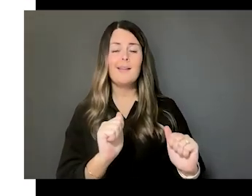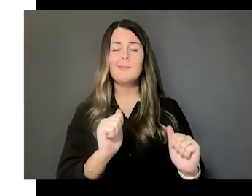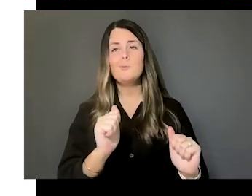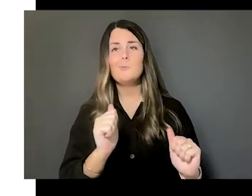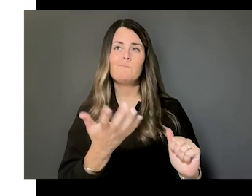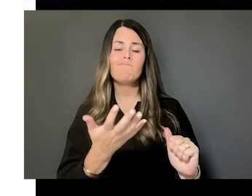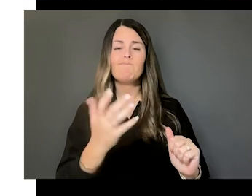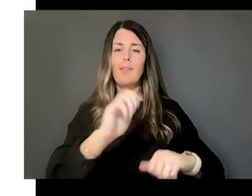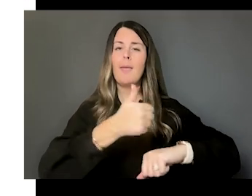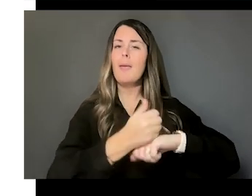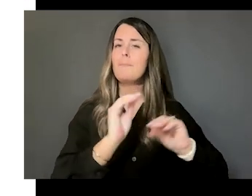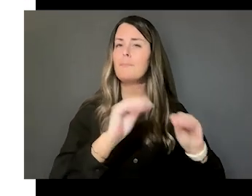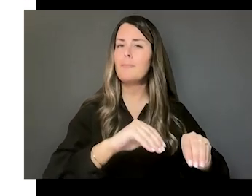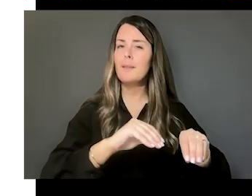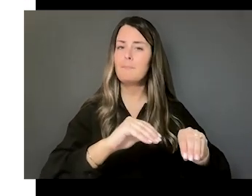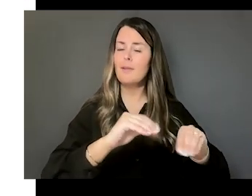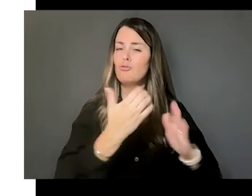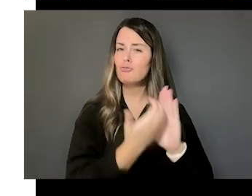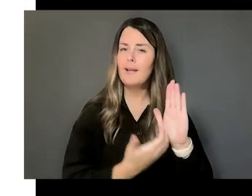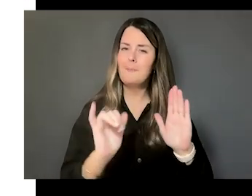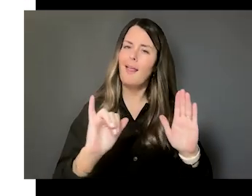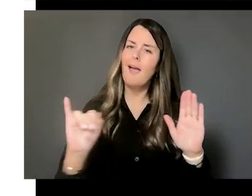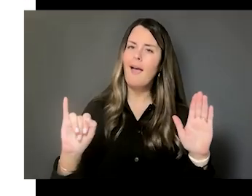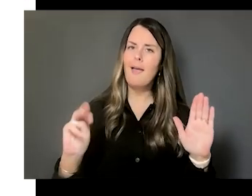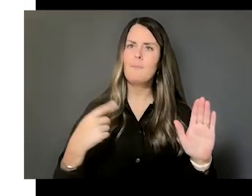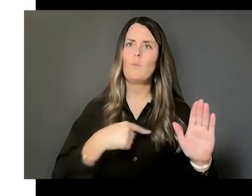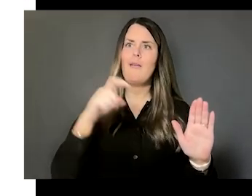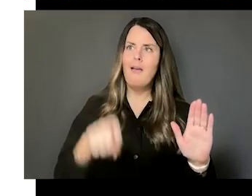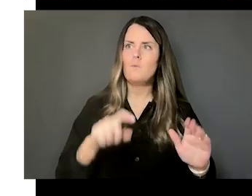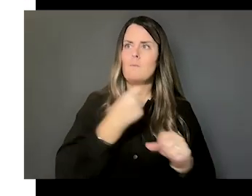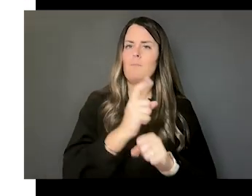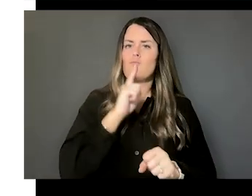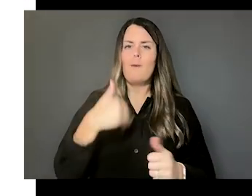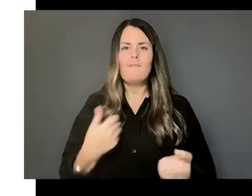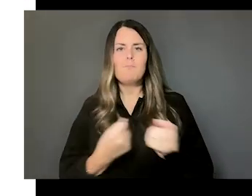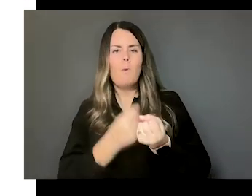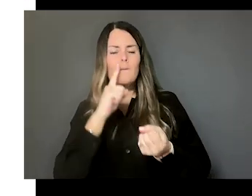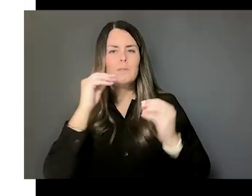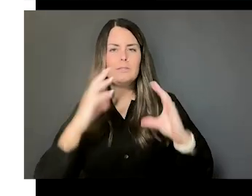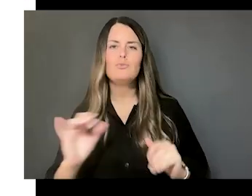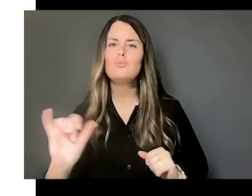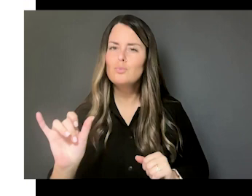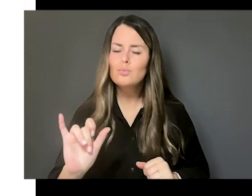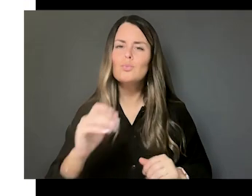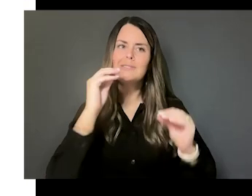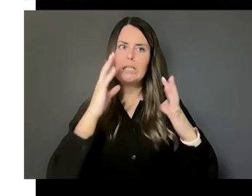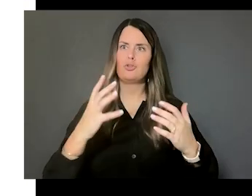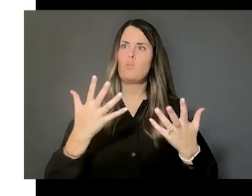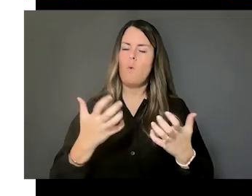implement curriculum like IM, we have to ensure that we have support for teachers and teachers feel comfortable also.